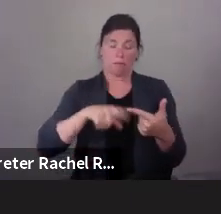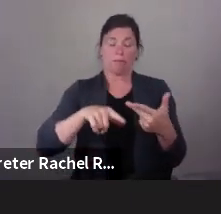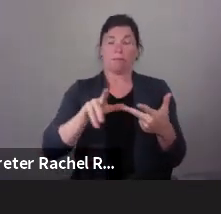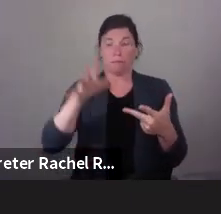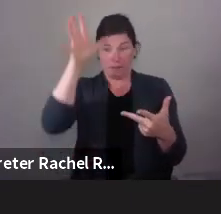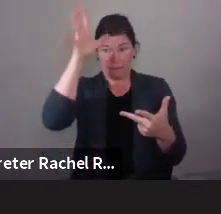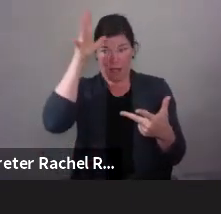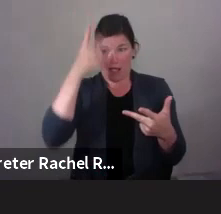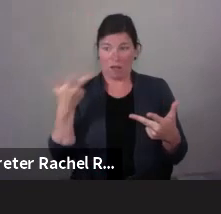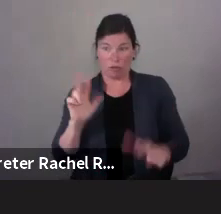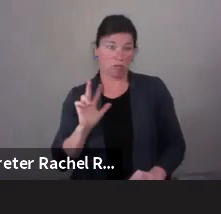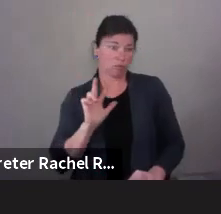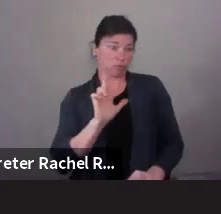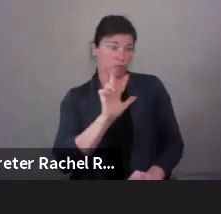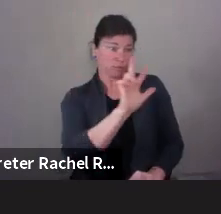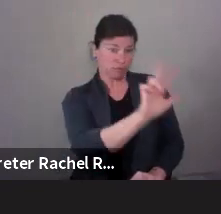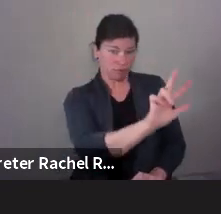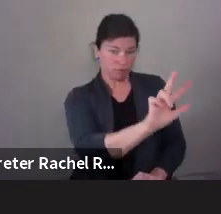go to the bank